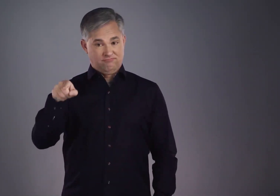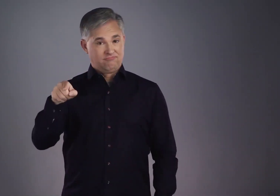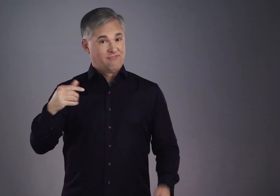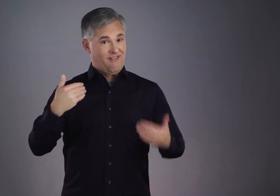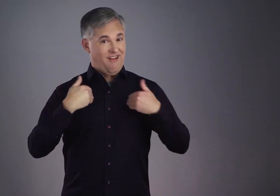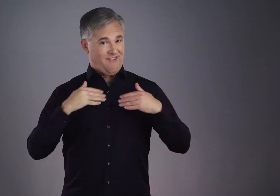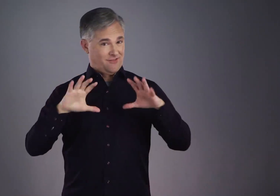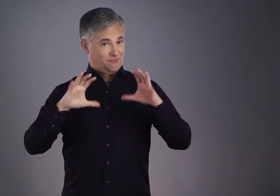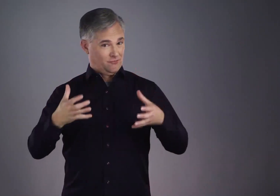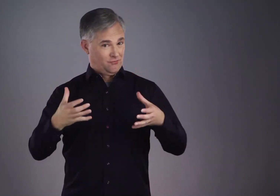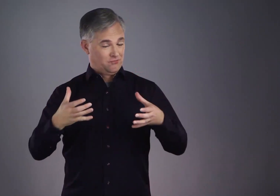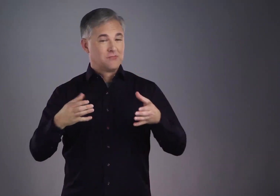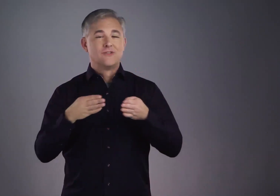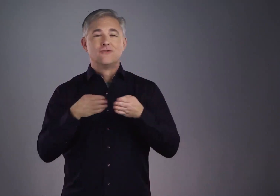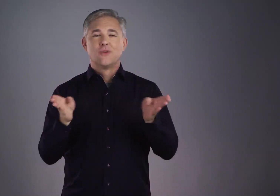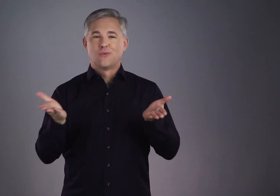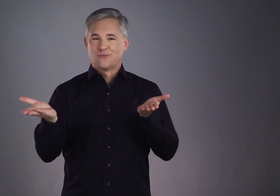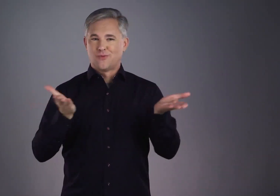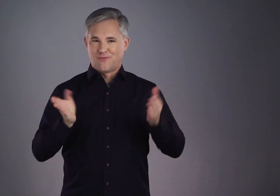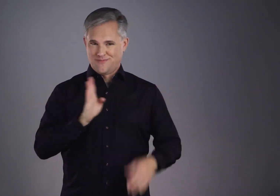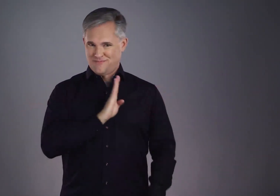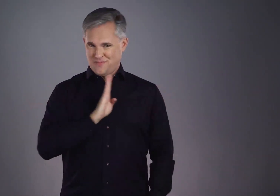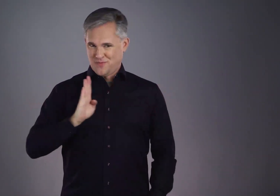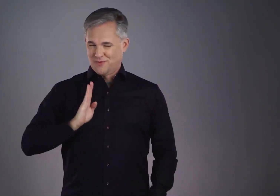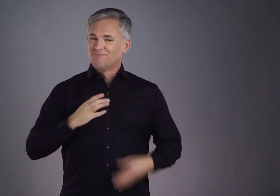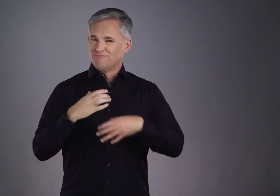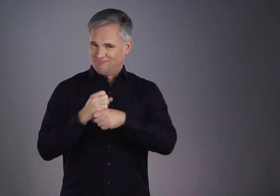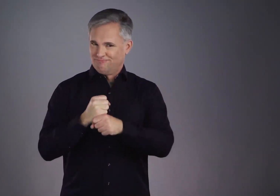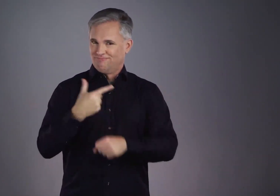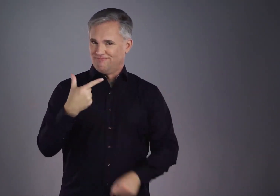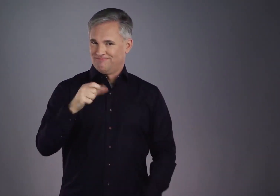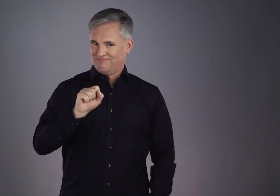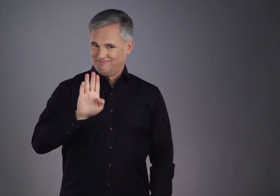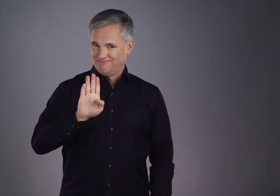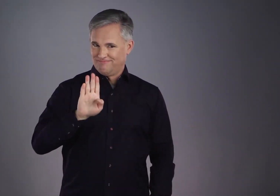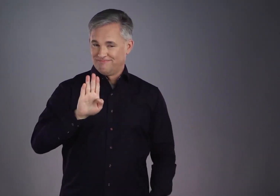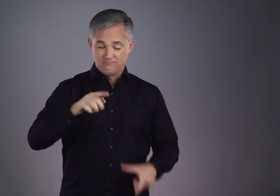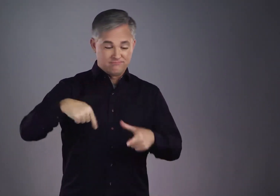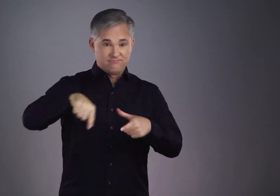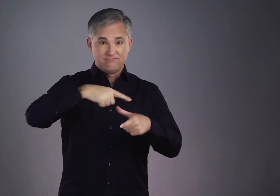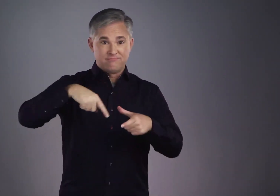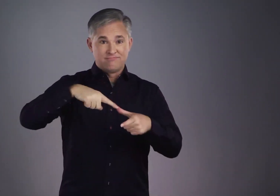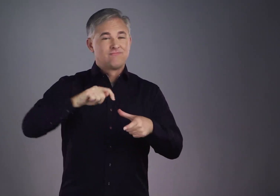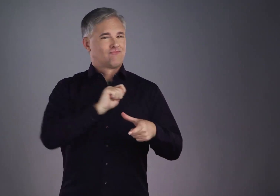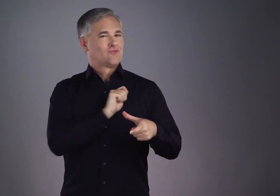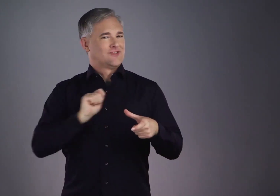and they guarantee the integrity of our principal newspaper, the A.A. Grapevine.